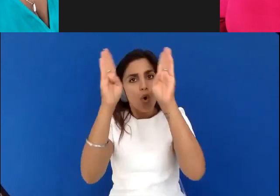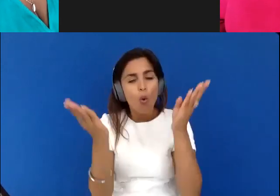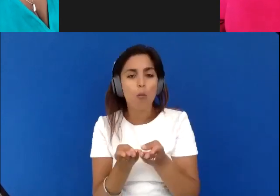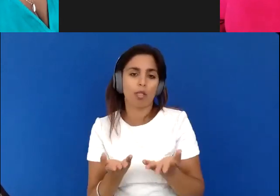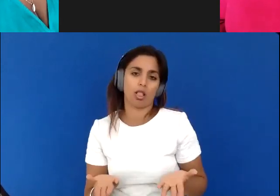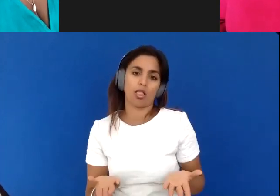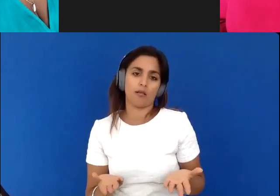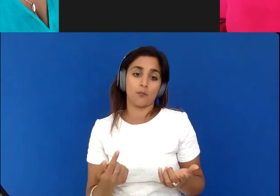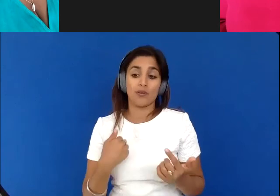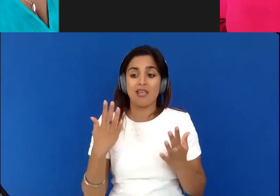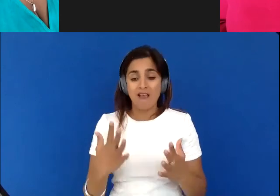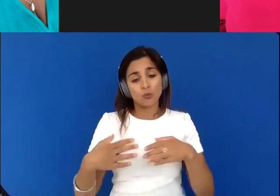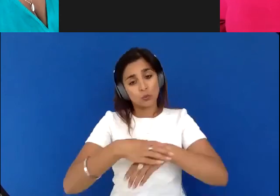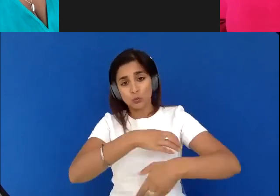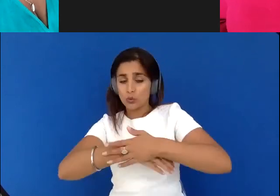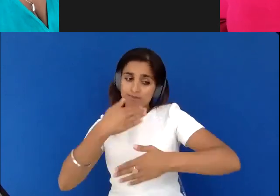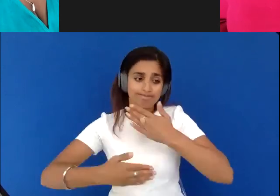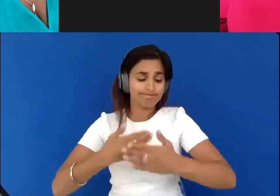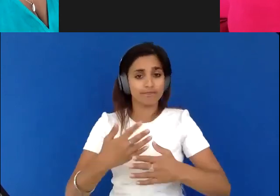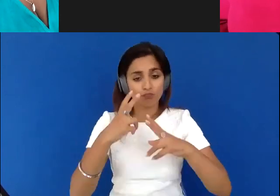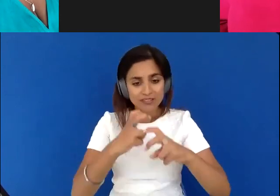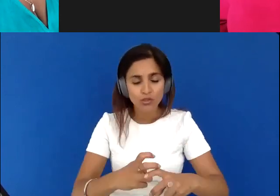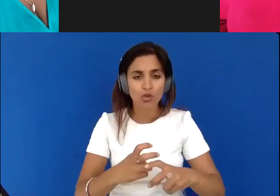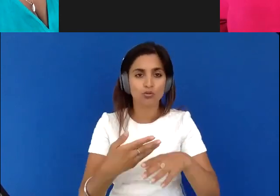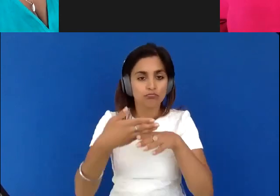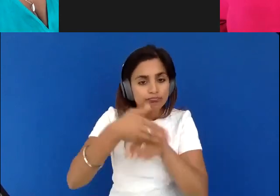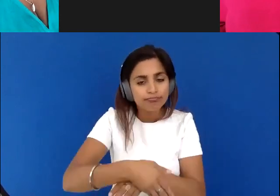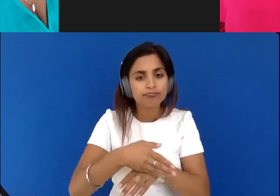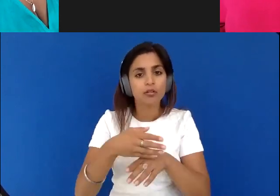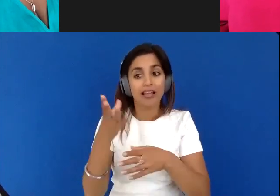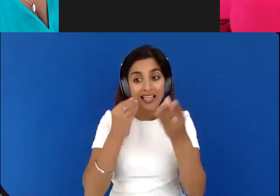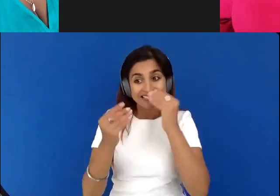work and research and listening and learning that it takes